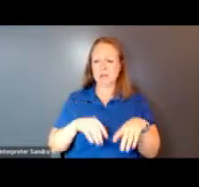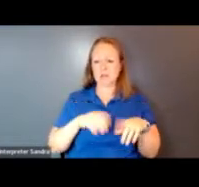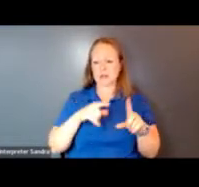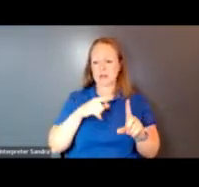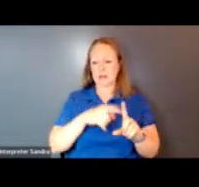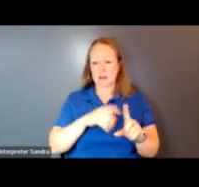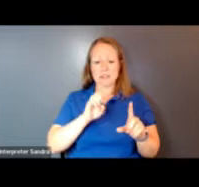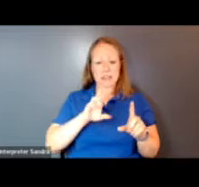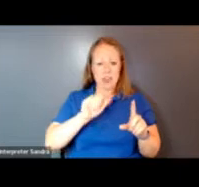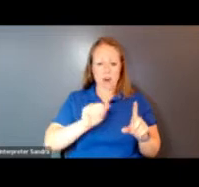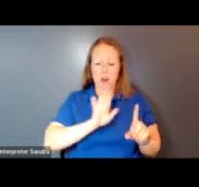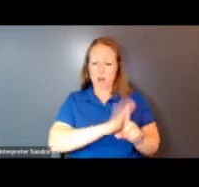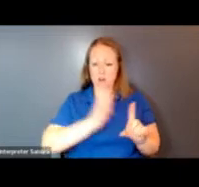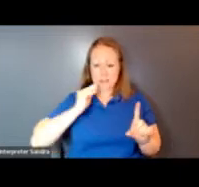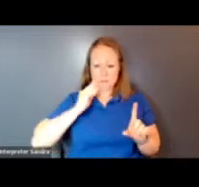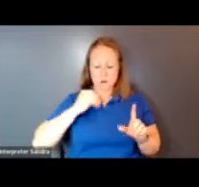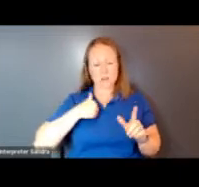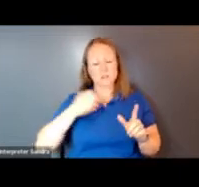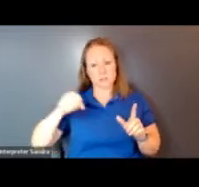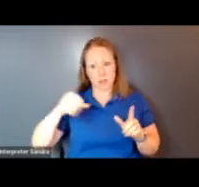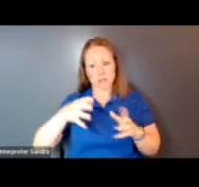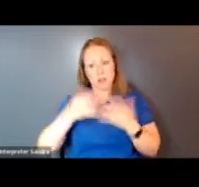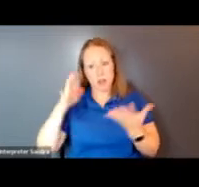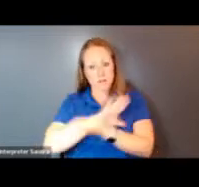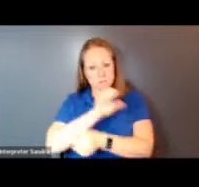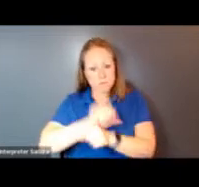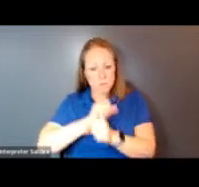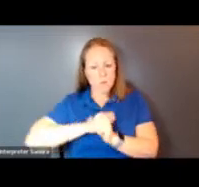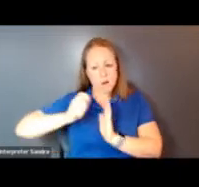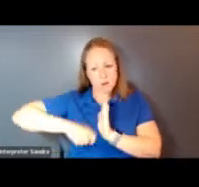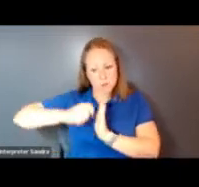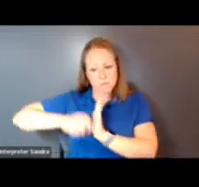lot of paperwork authorization, but she helped me out of finding